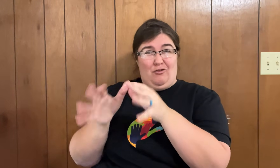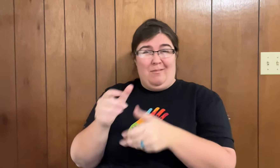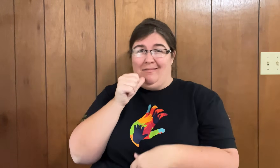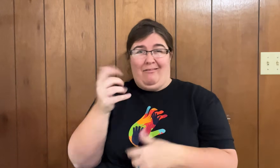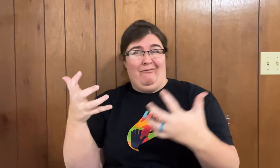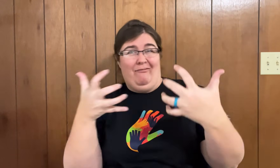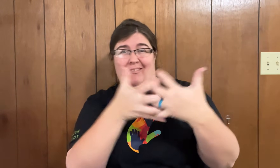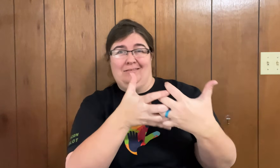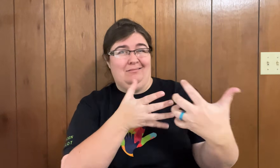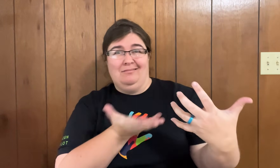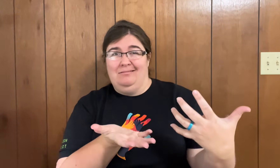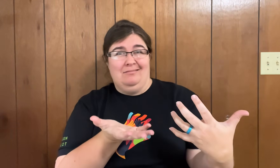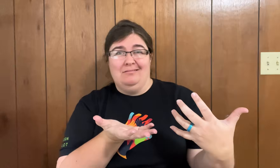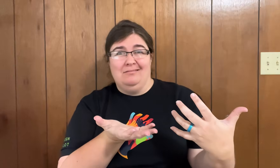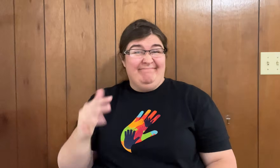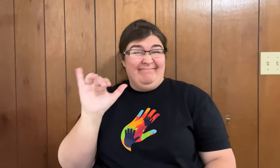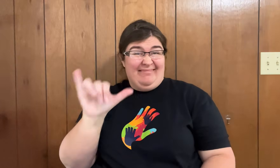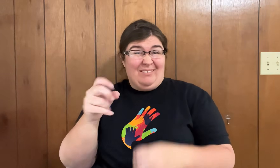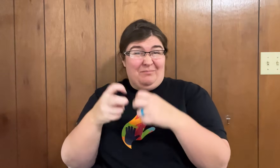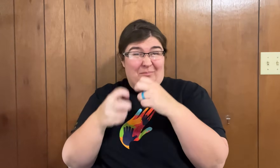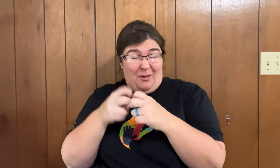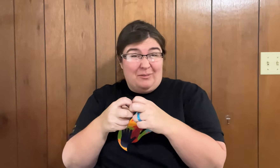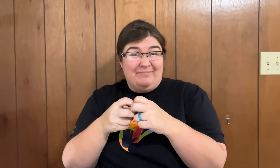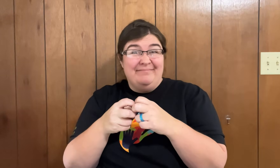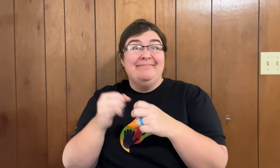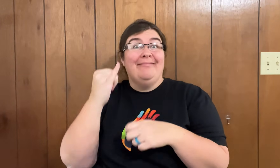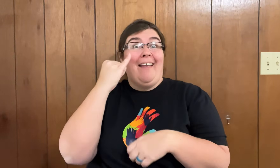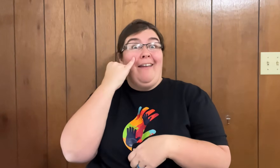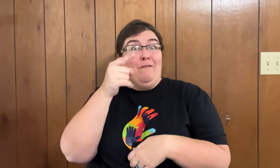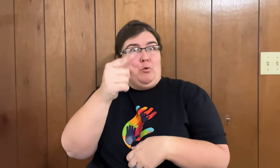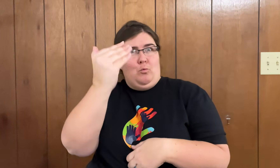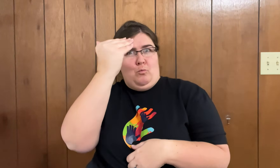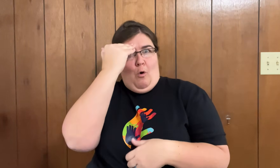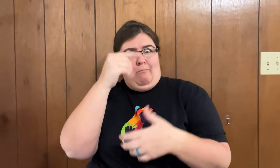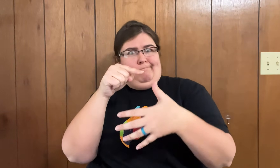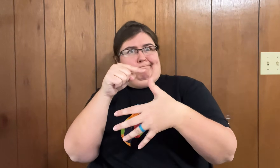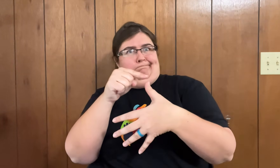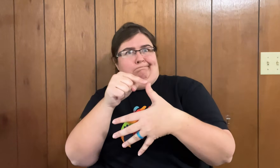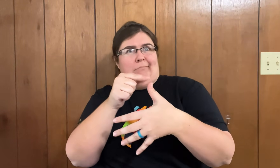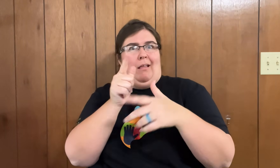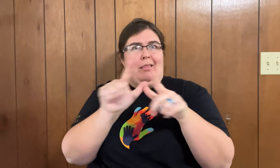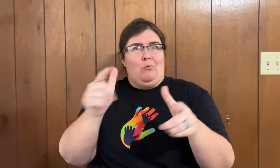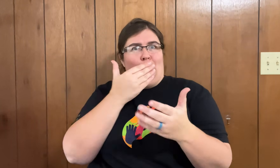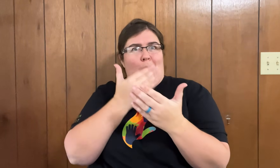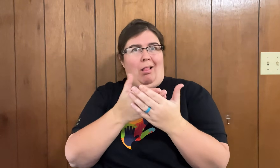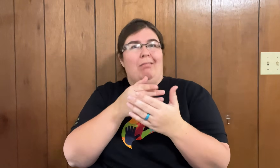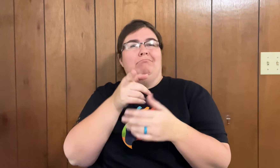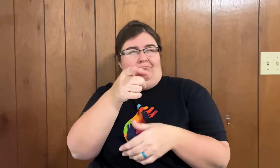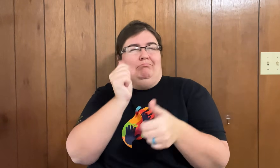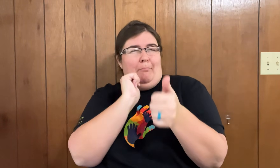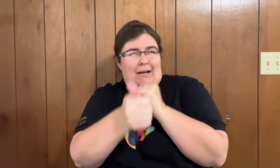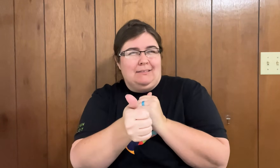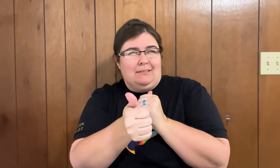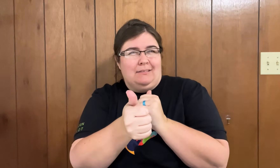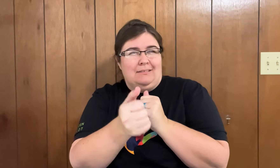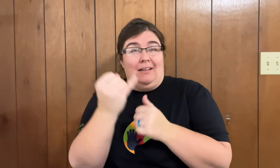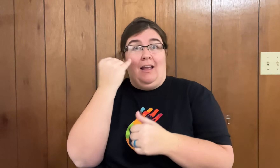one kind of interpreter, is not going to match all these needs. And that's a problem. So if you as an interpreter know the standardized language well,